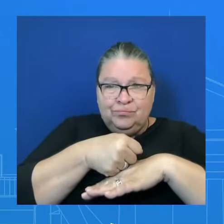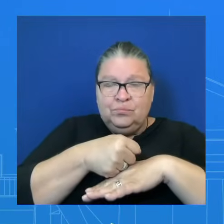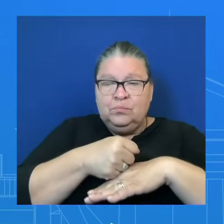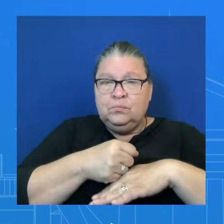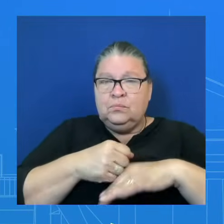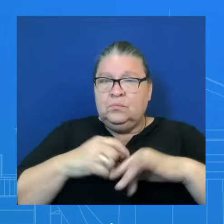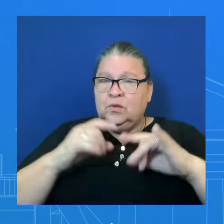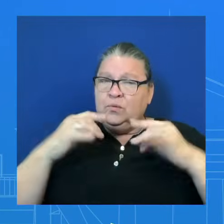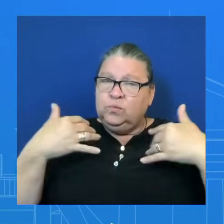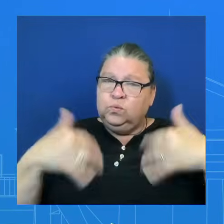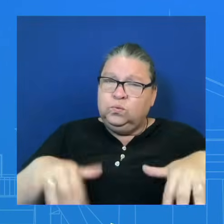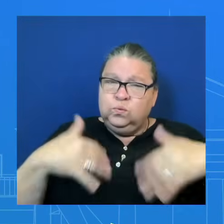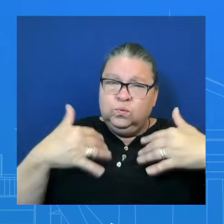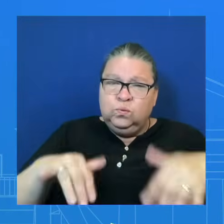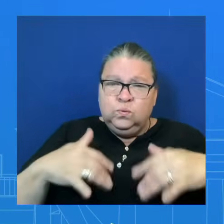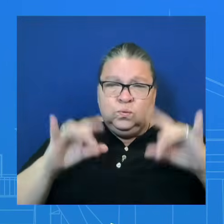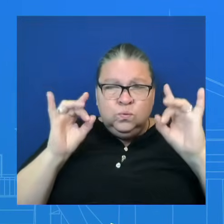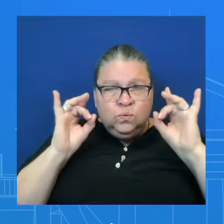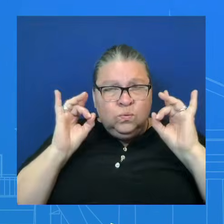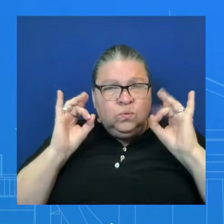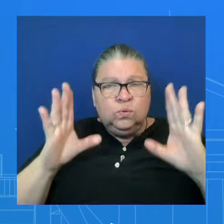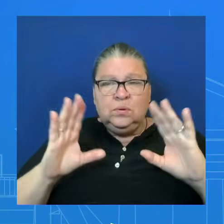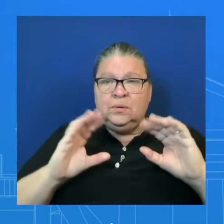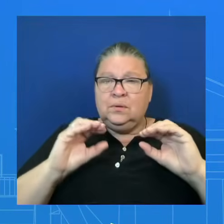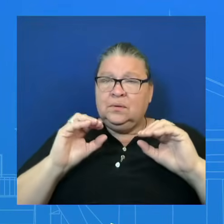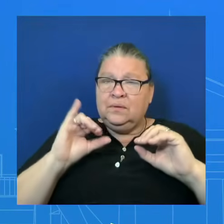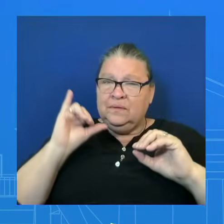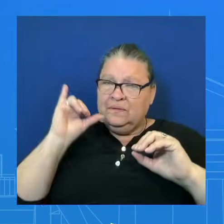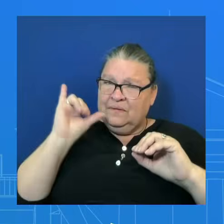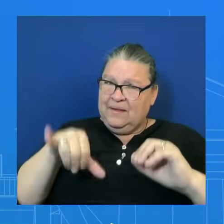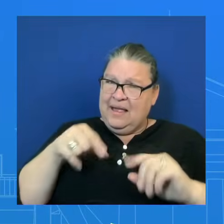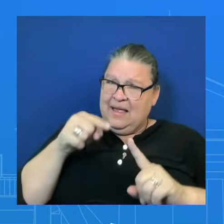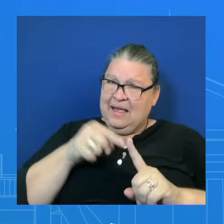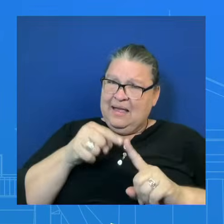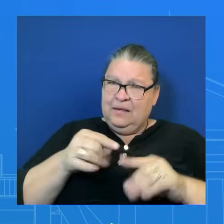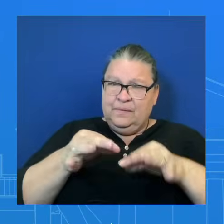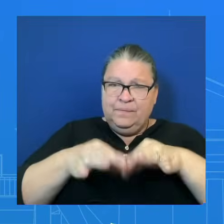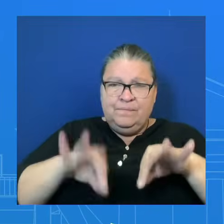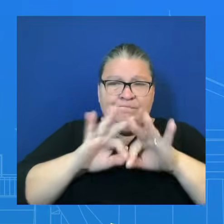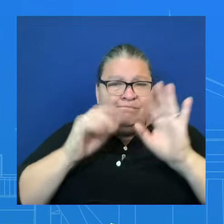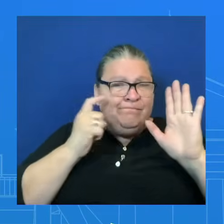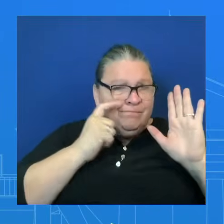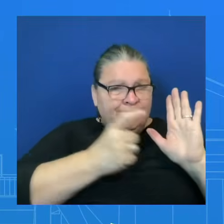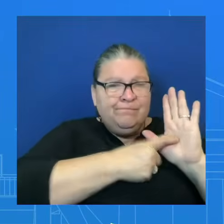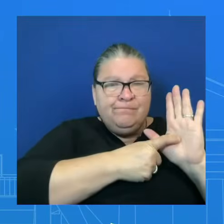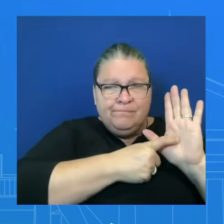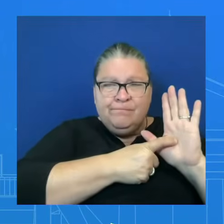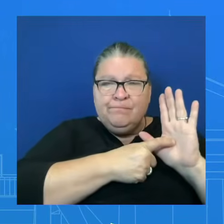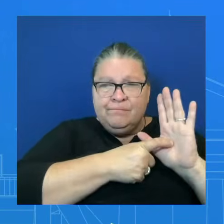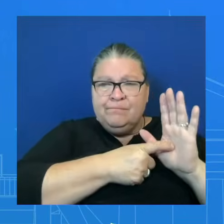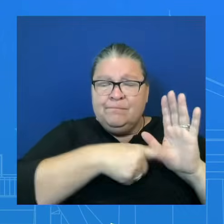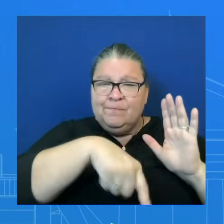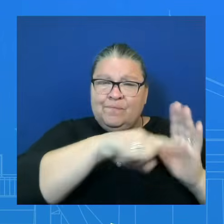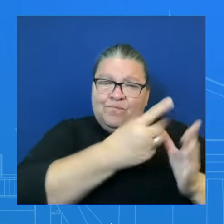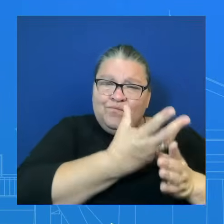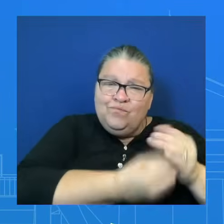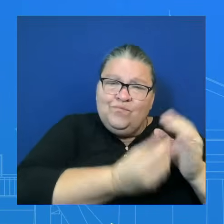And we need to keep them front and center as we talk about this. But this is part of -- you might remember after 9/11,